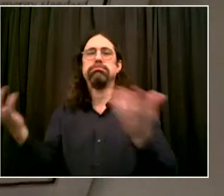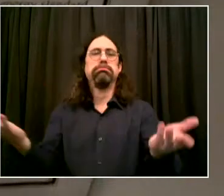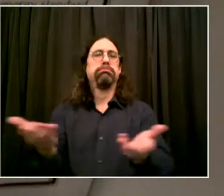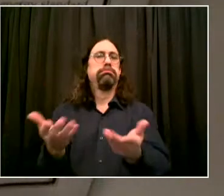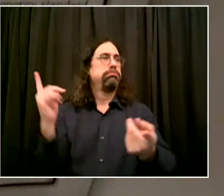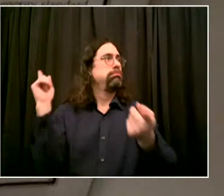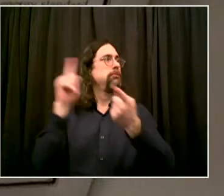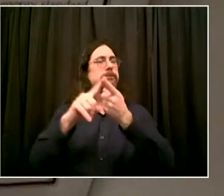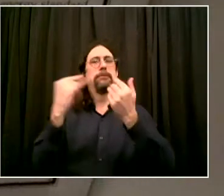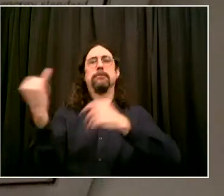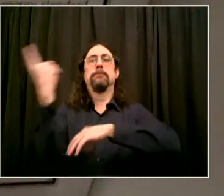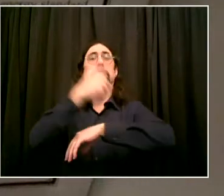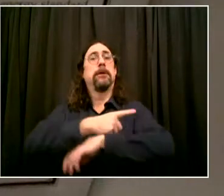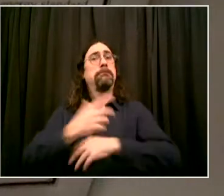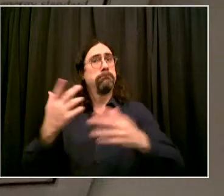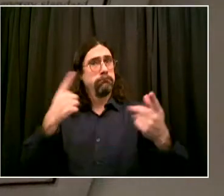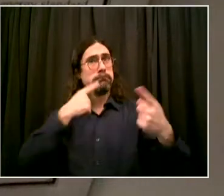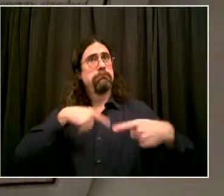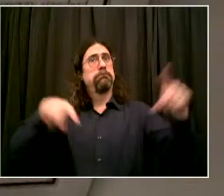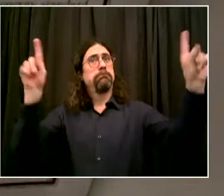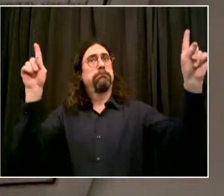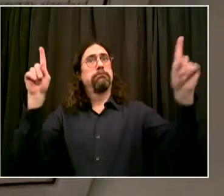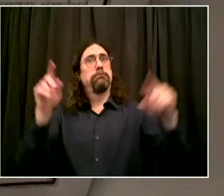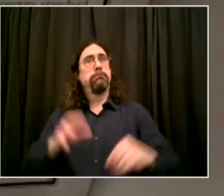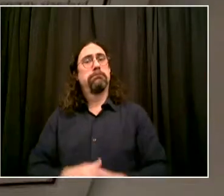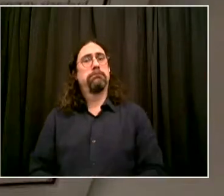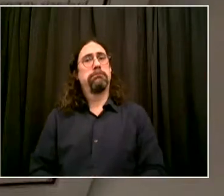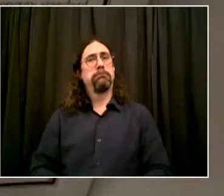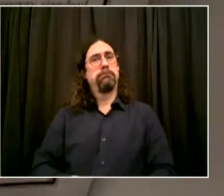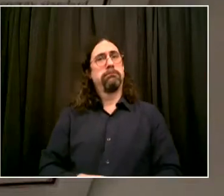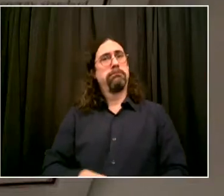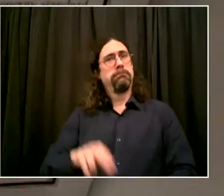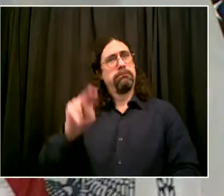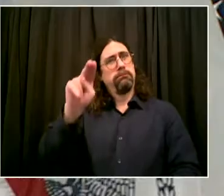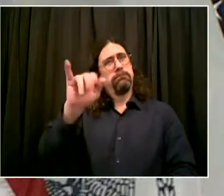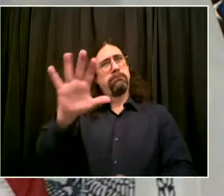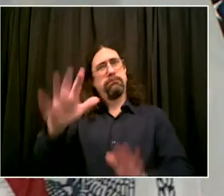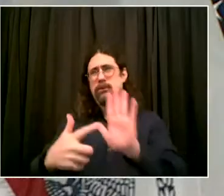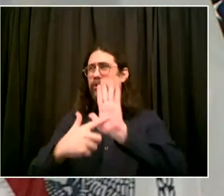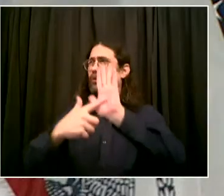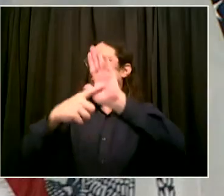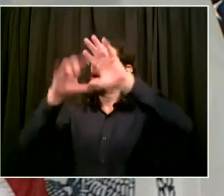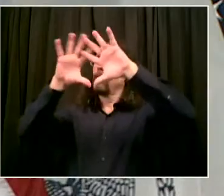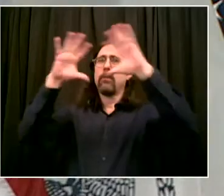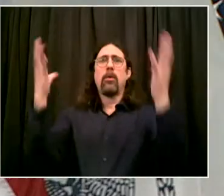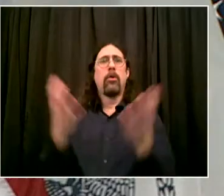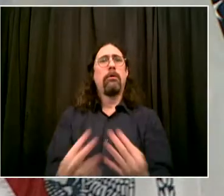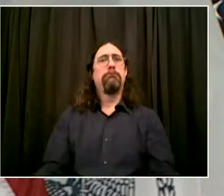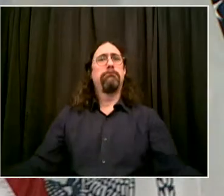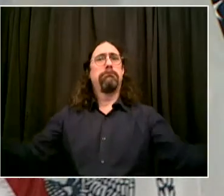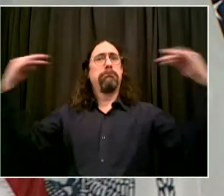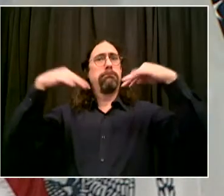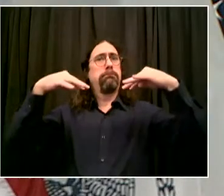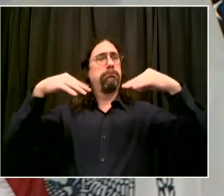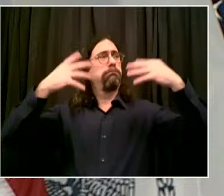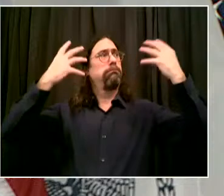SAY NEW W YORK, AS THEY HAVE SO MANY TIMES IN